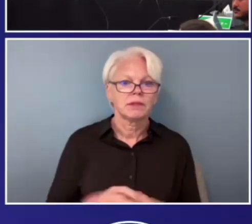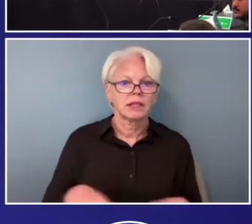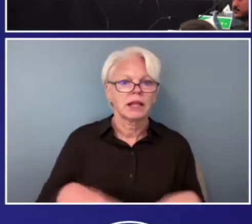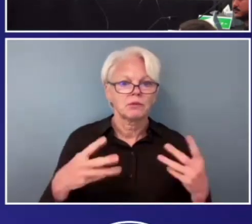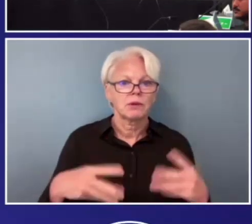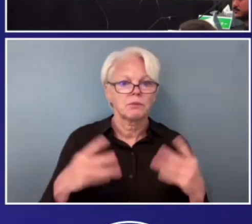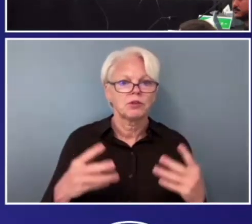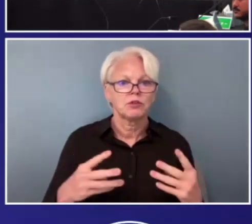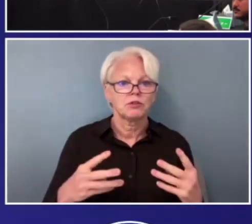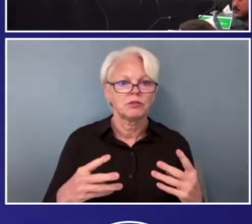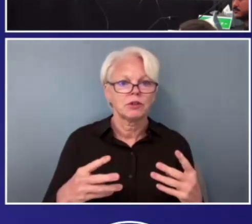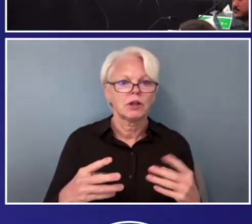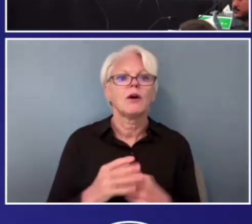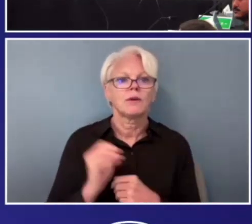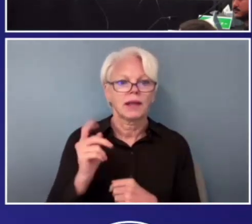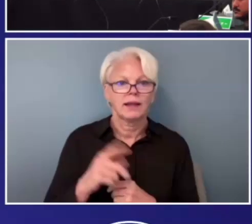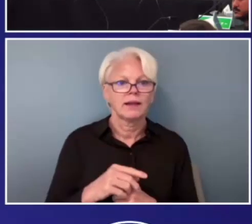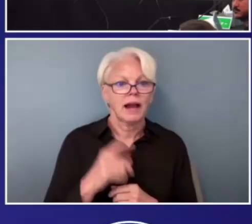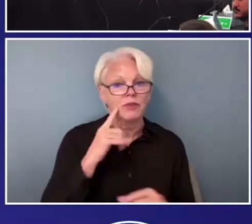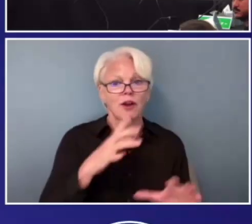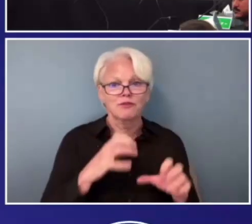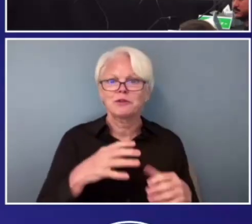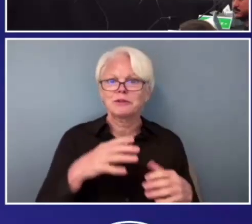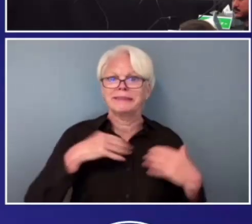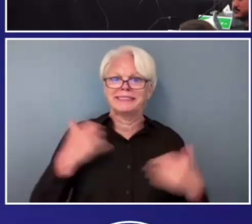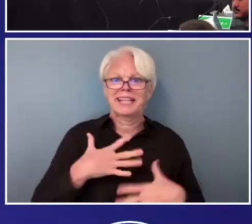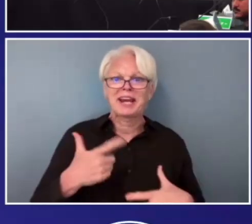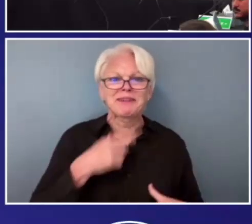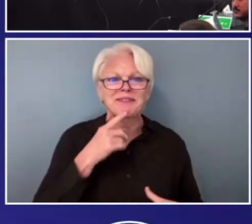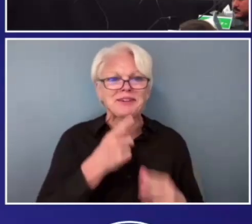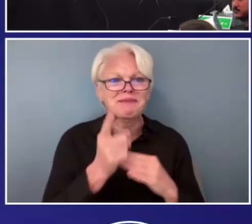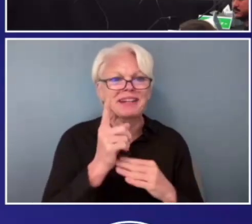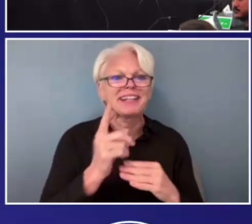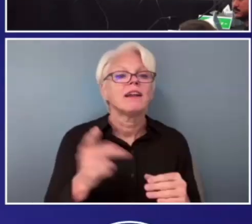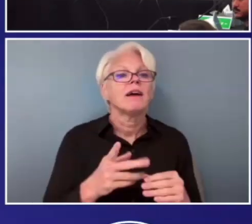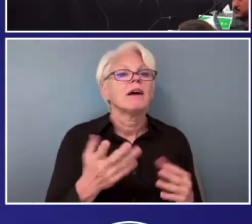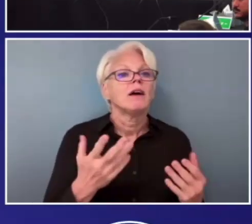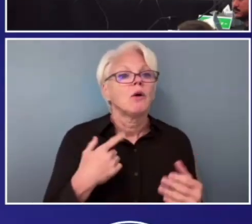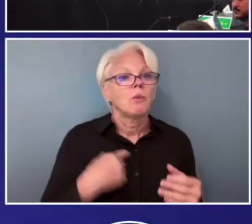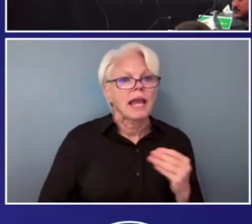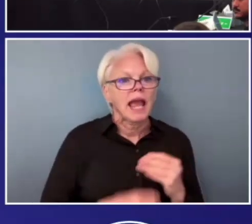Are we frozen? Oh, got scared for a minute. We've added borrower's payment is the